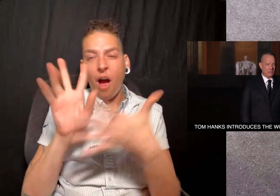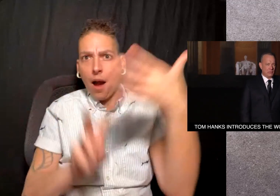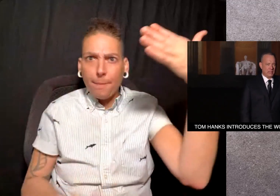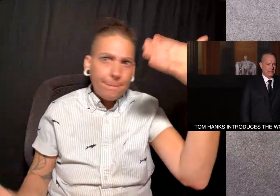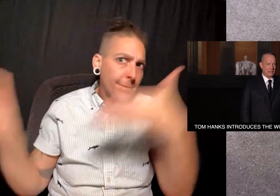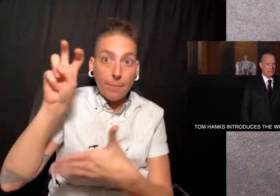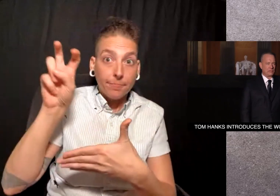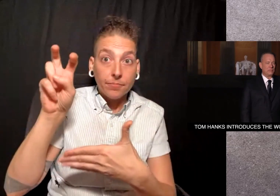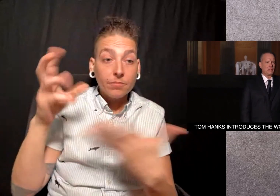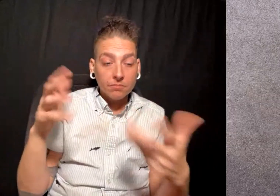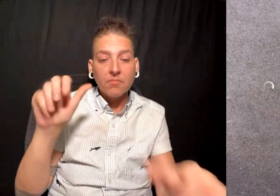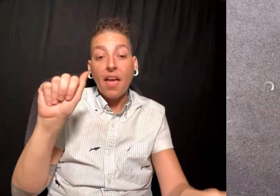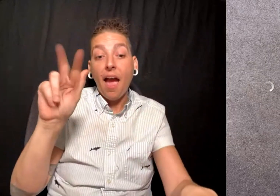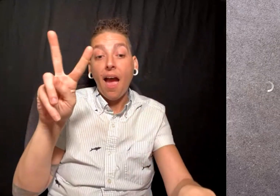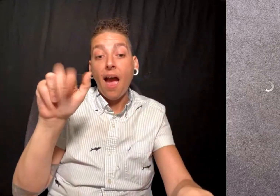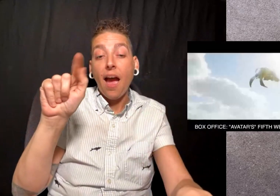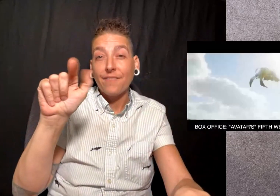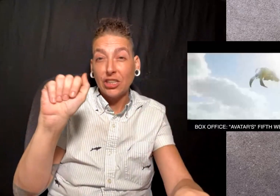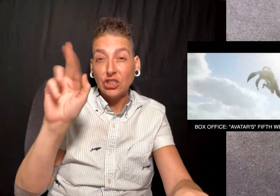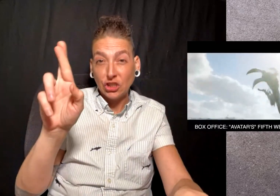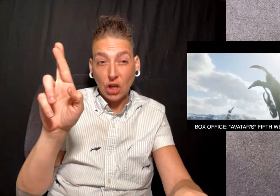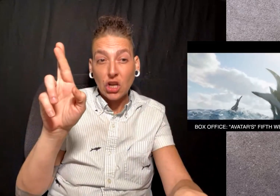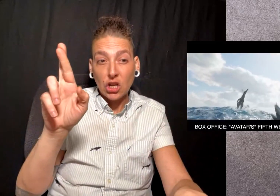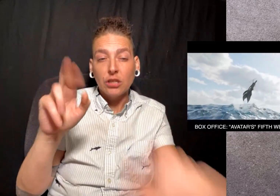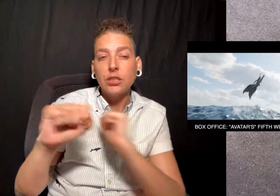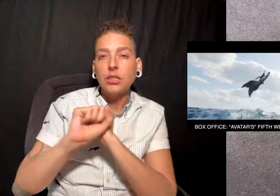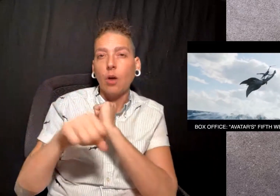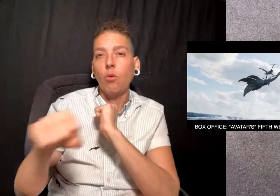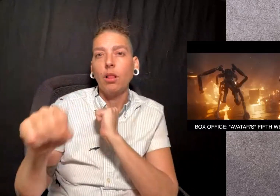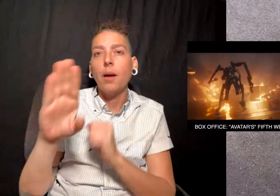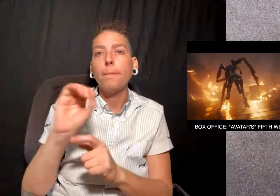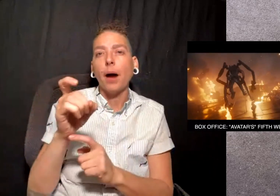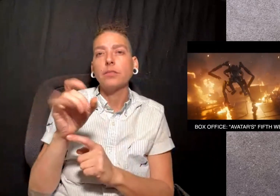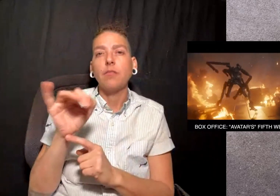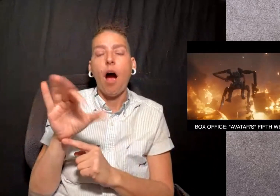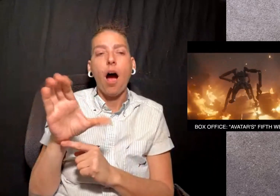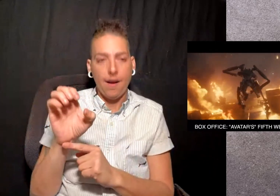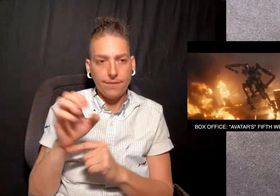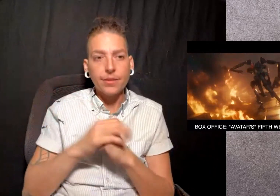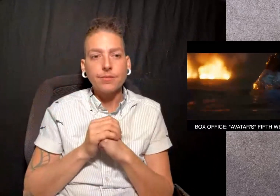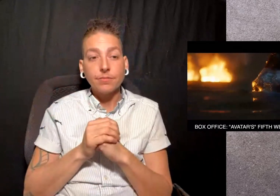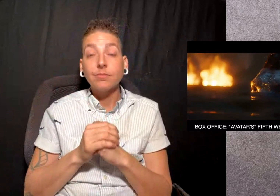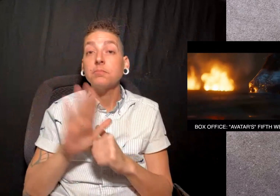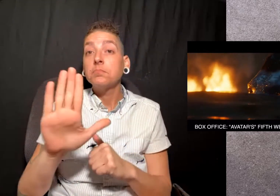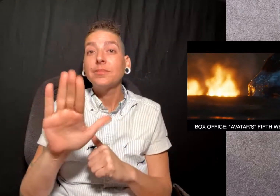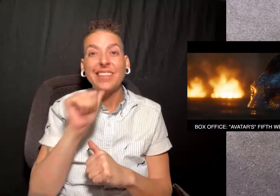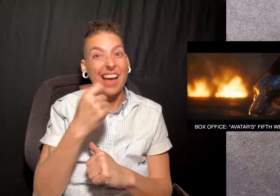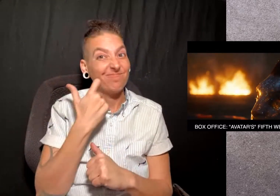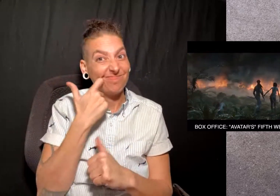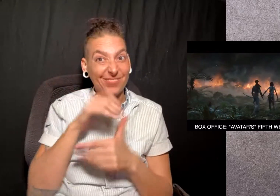eventually some movie will top the Avatar sequel at the box office but it wasn't this weekend